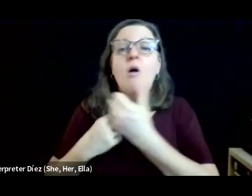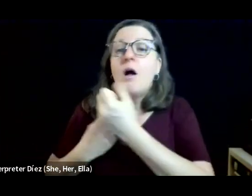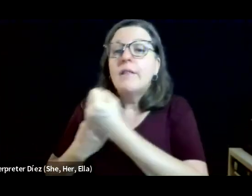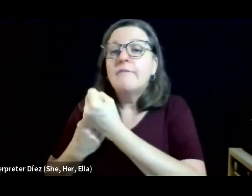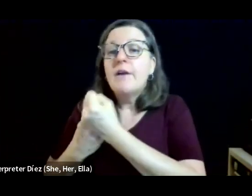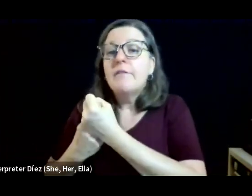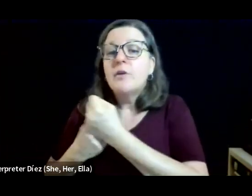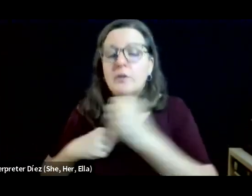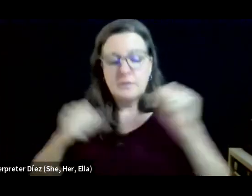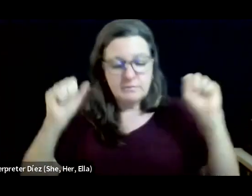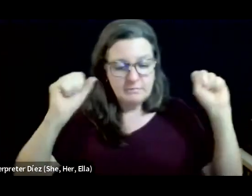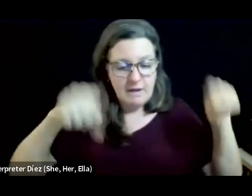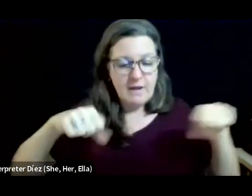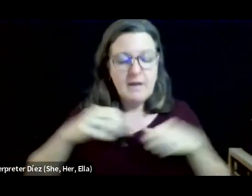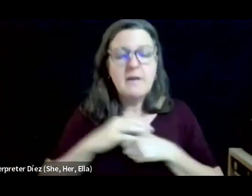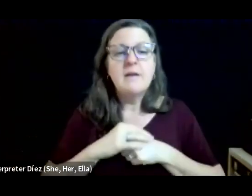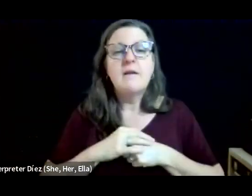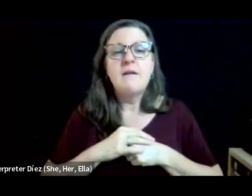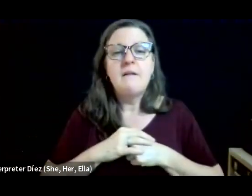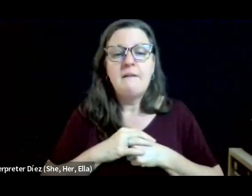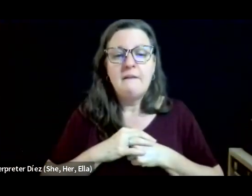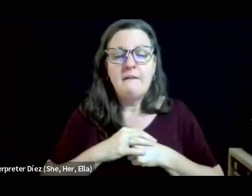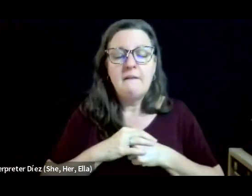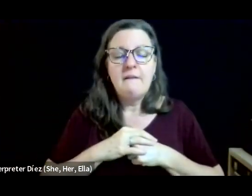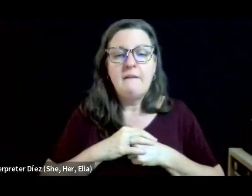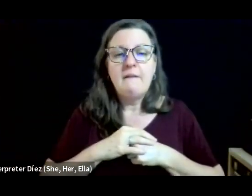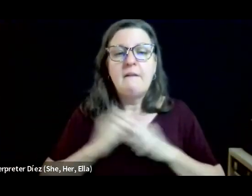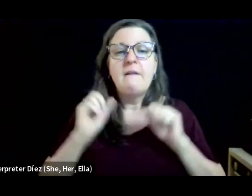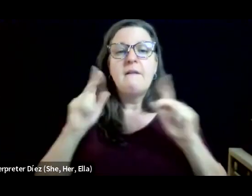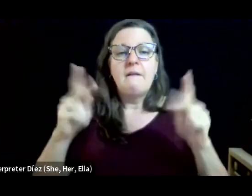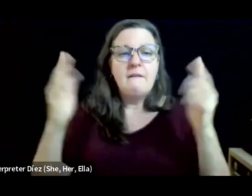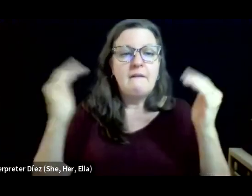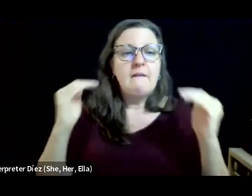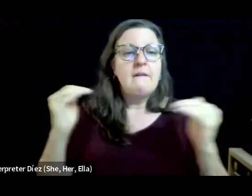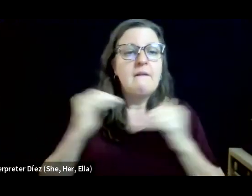Aye. Okay.